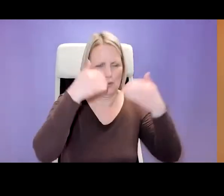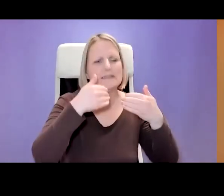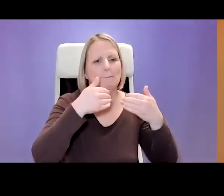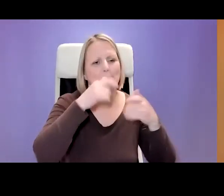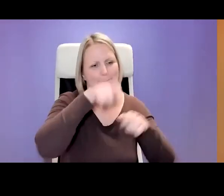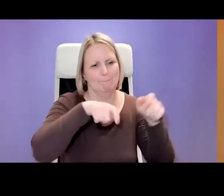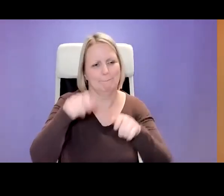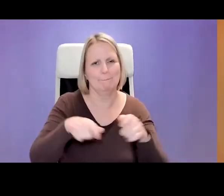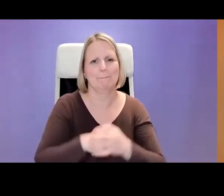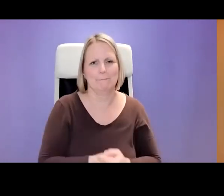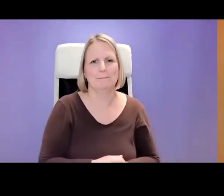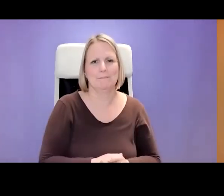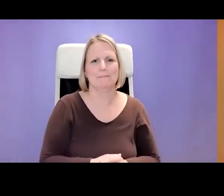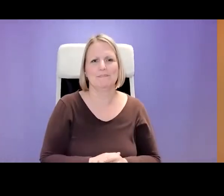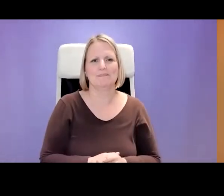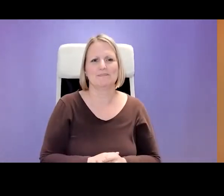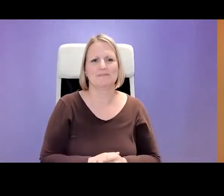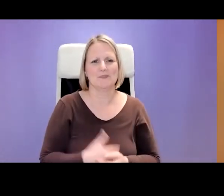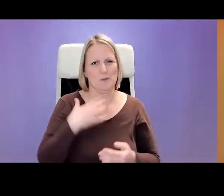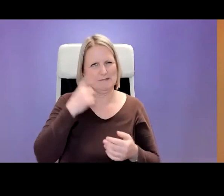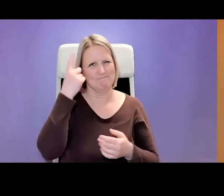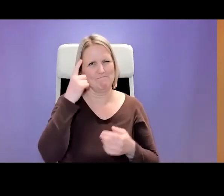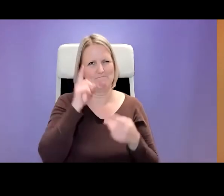So that's not an area that we need to think about.